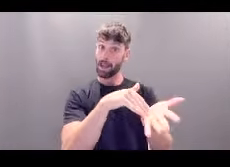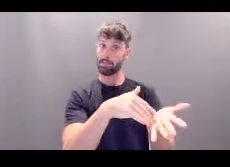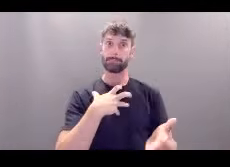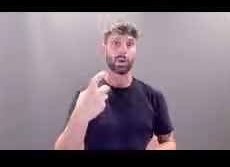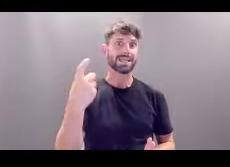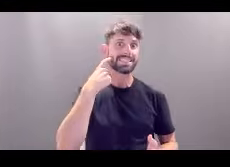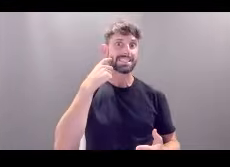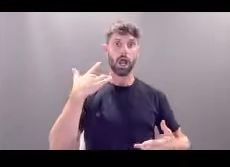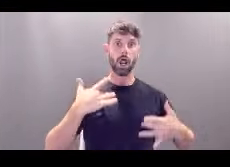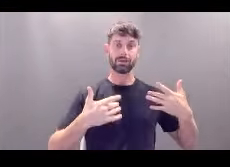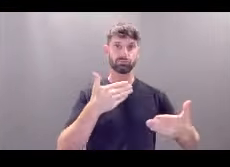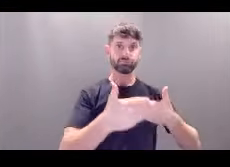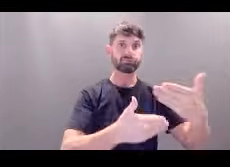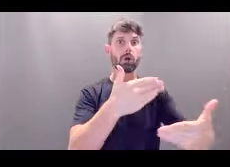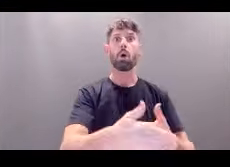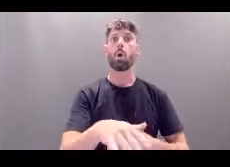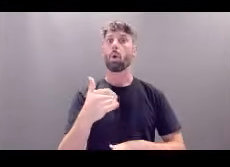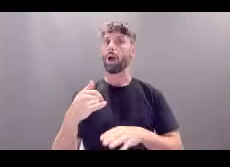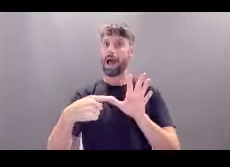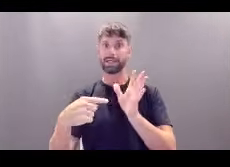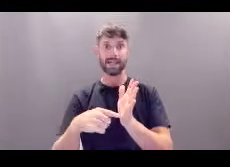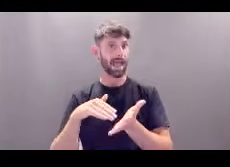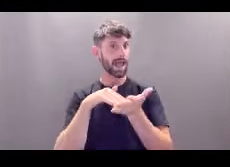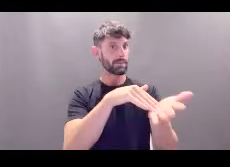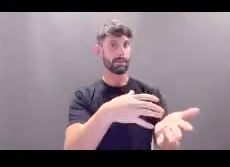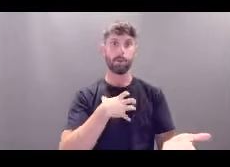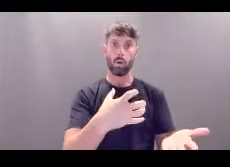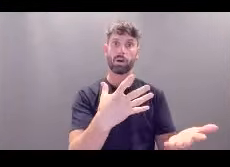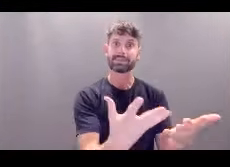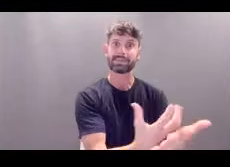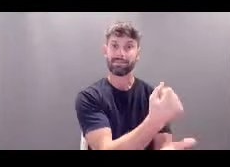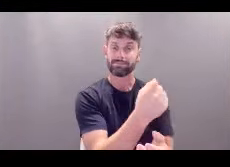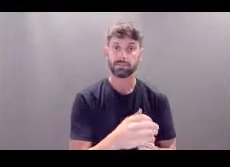AT involves things designed to improve a participant's